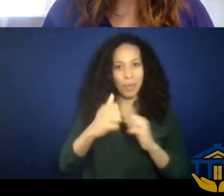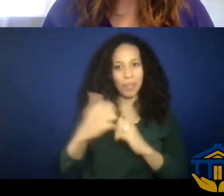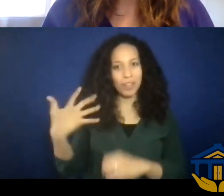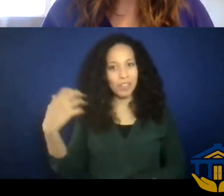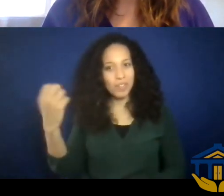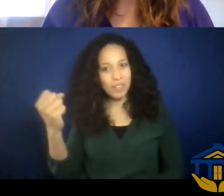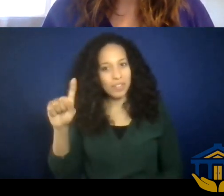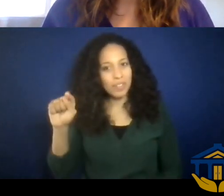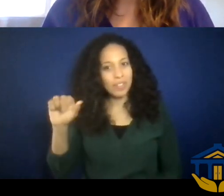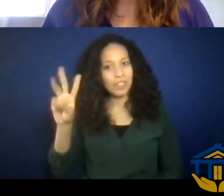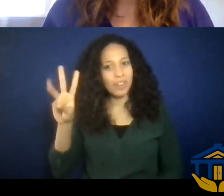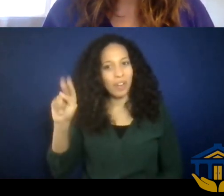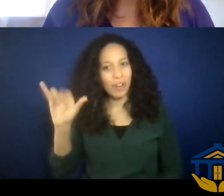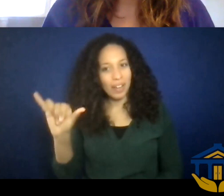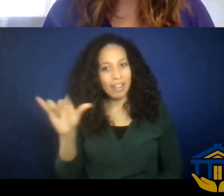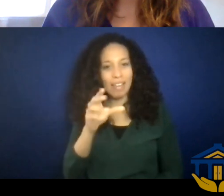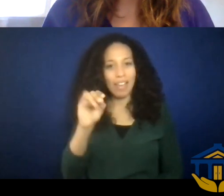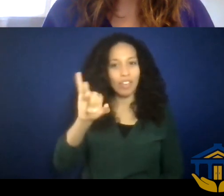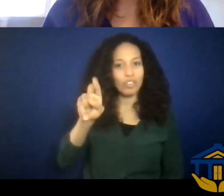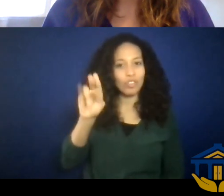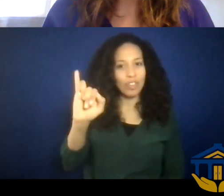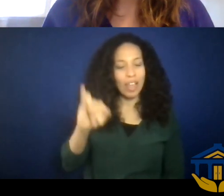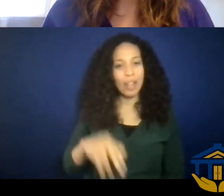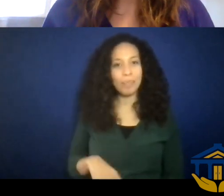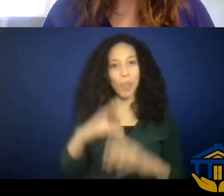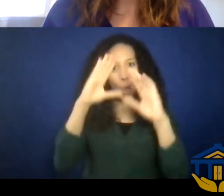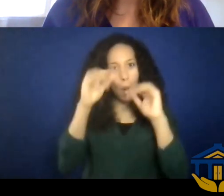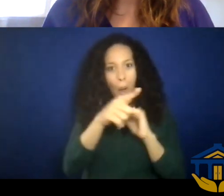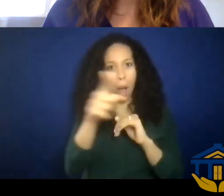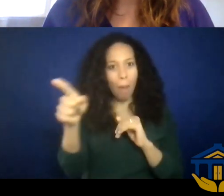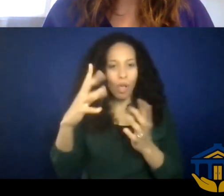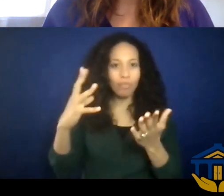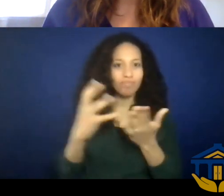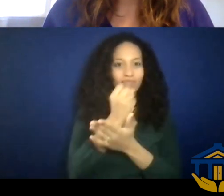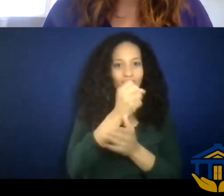were able to join us previously for the other sessions and gain some background